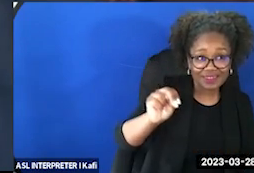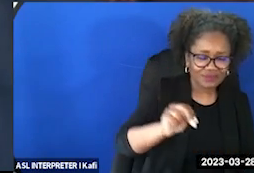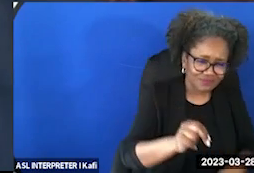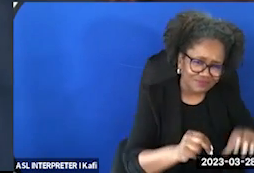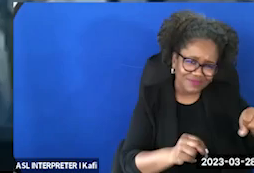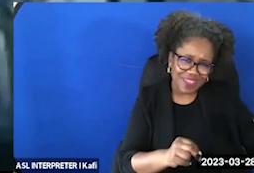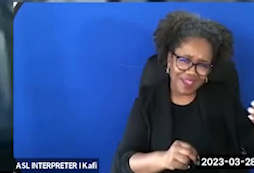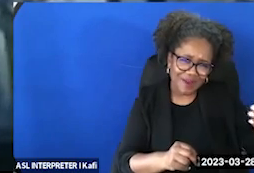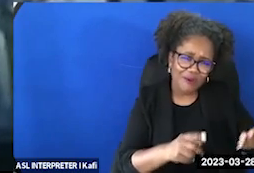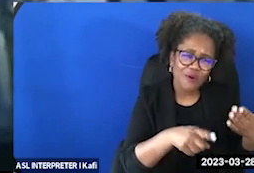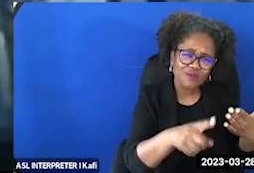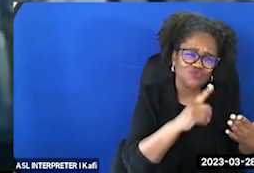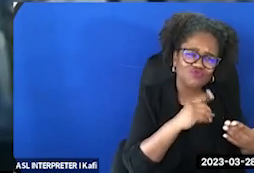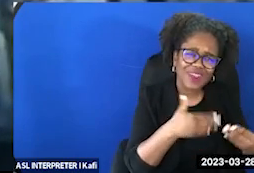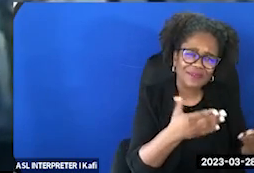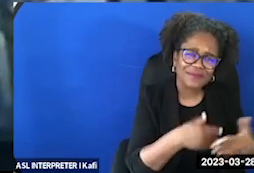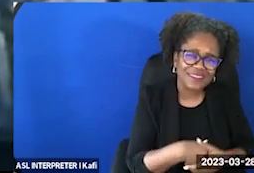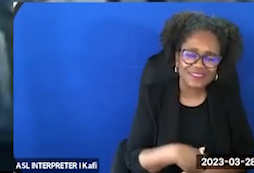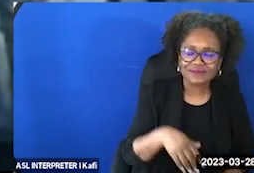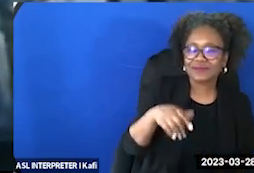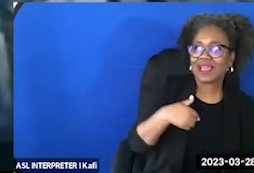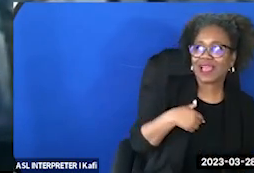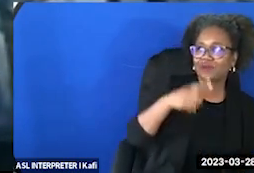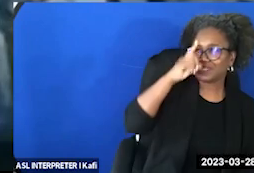Kimberly: Well, so I was kind of trying to break it down into a